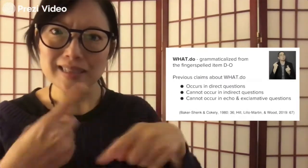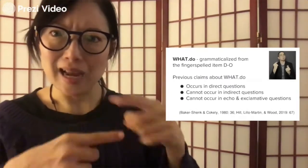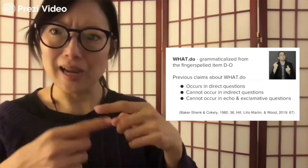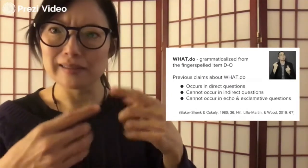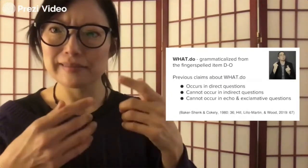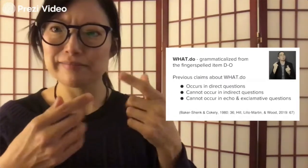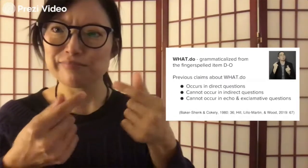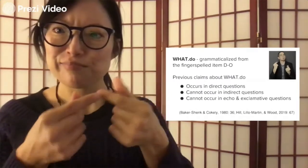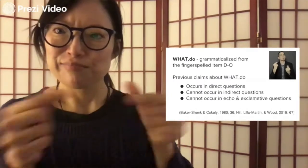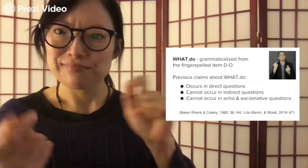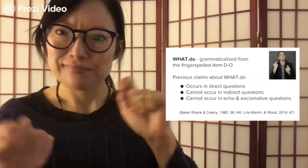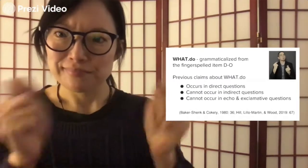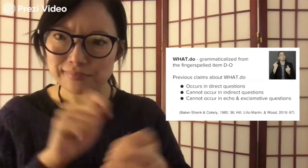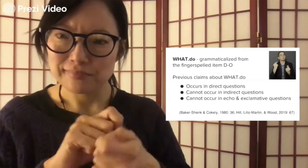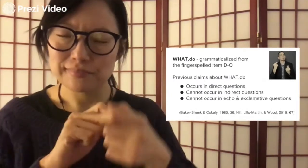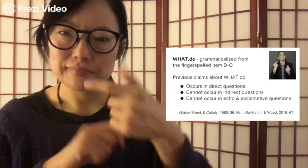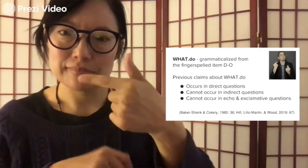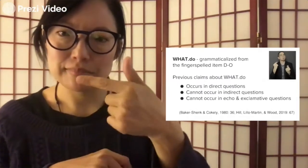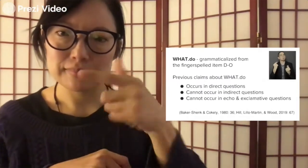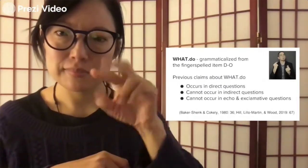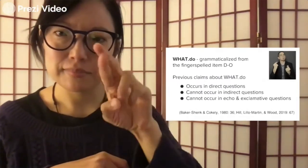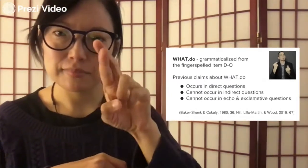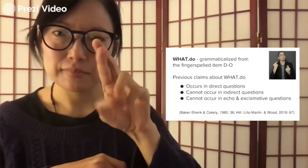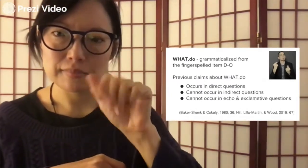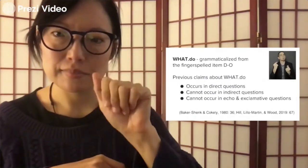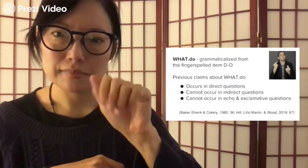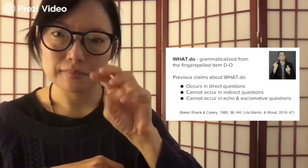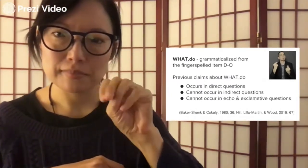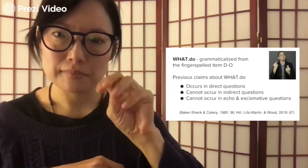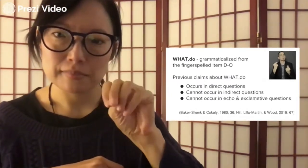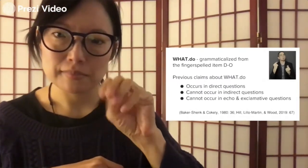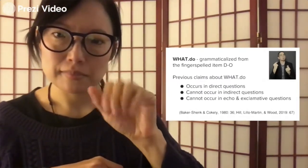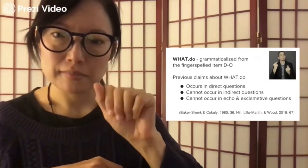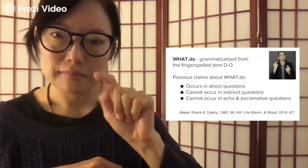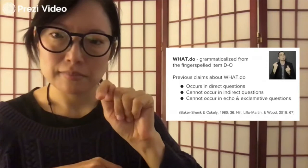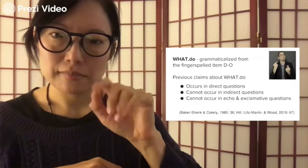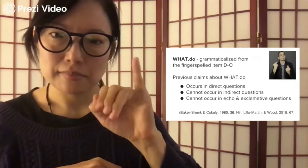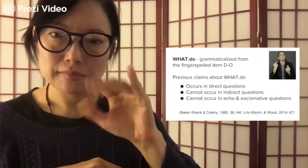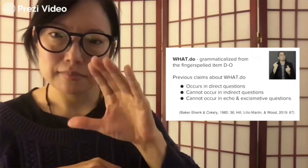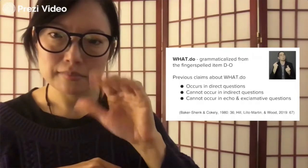what we are calling the WHAT.do sign this one has been